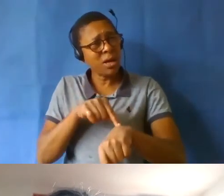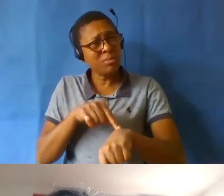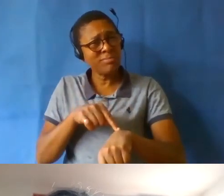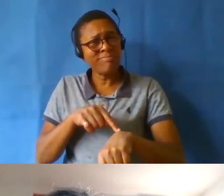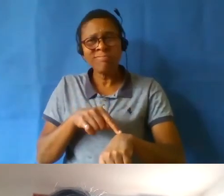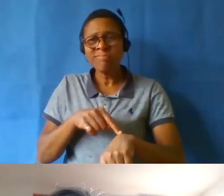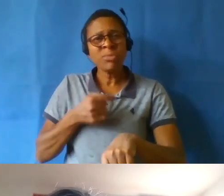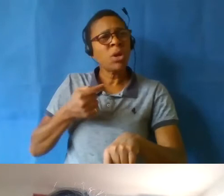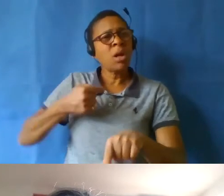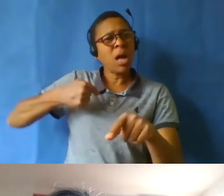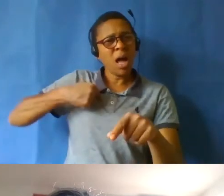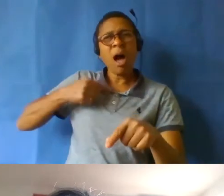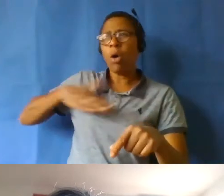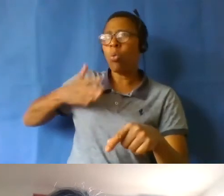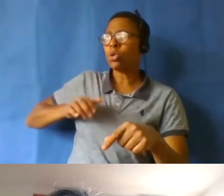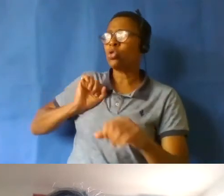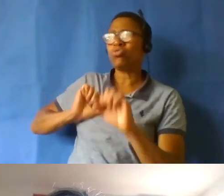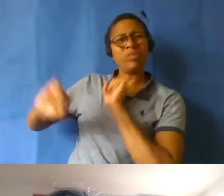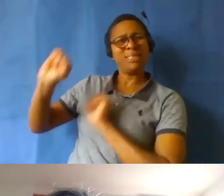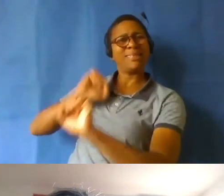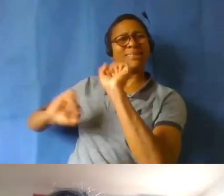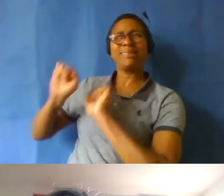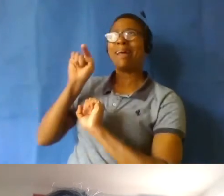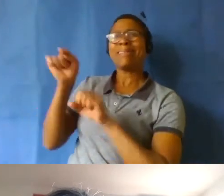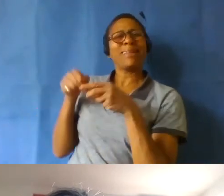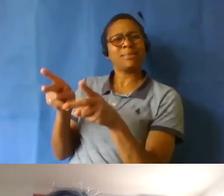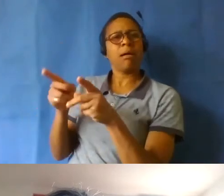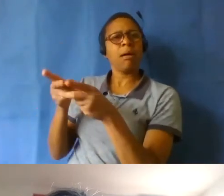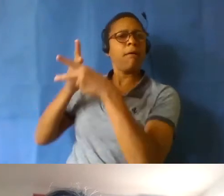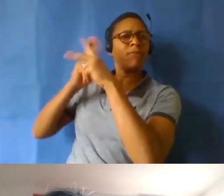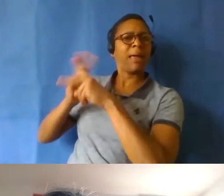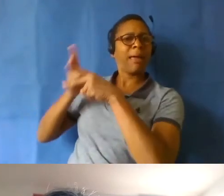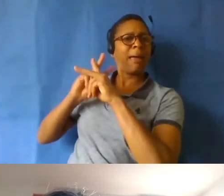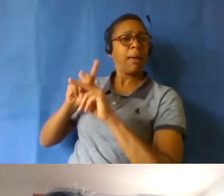abolish even those forms of medical care I didn't think about this in the context